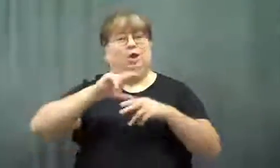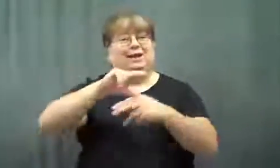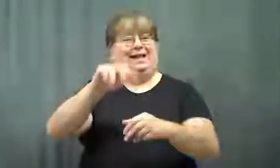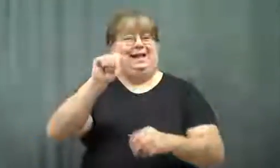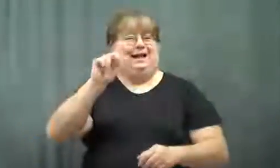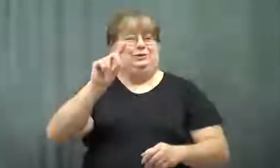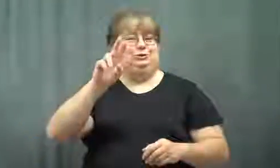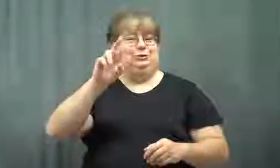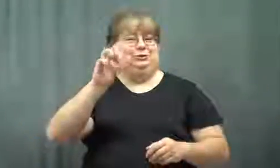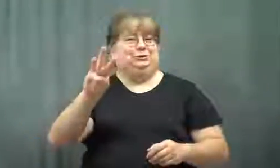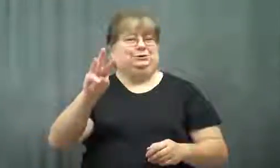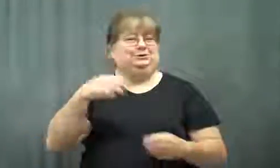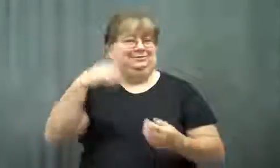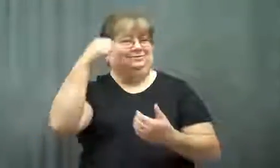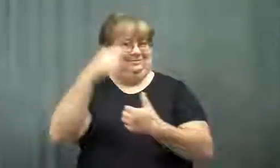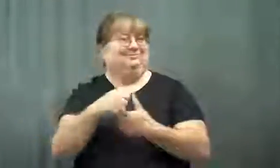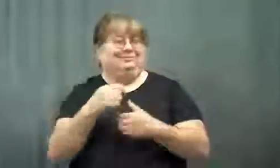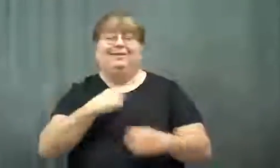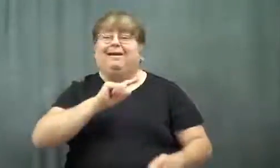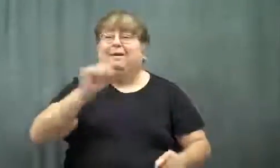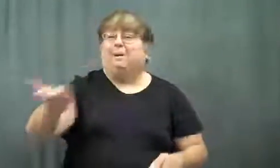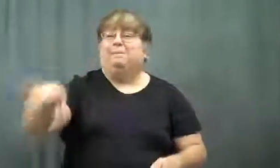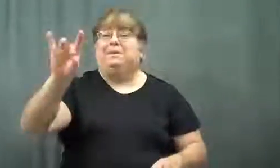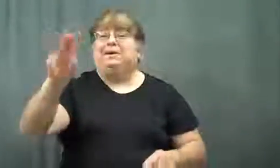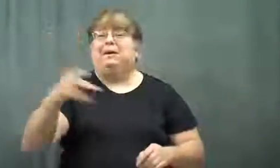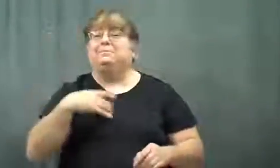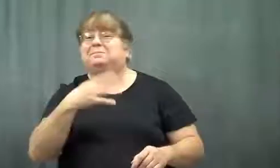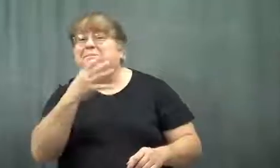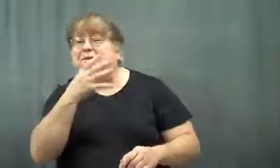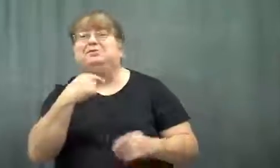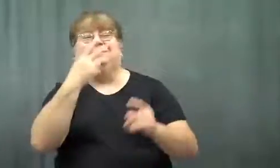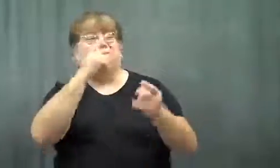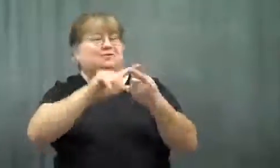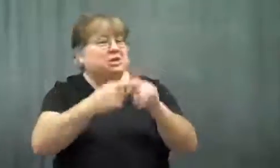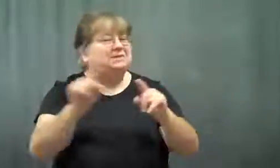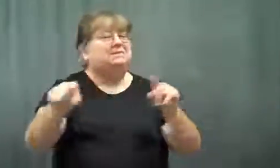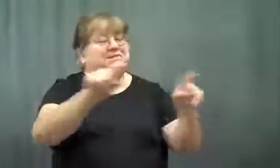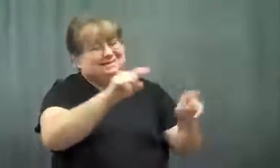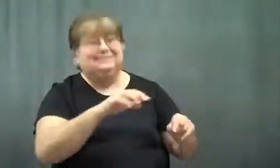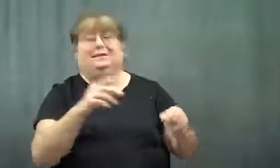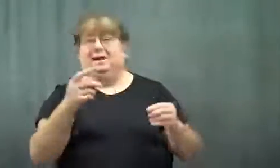Hurricane Andrew struck at that time. I picked up my mother and I saw some friends there.